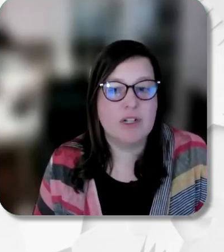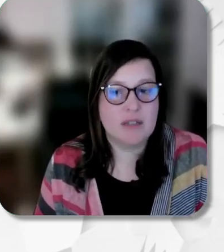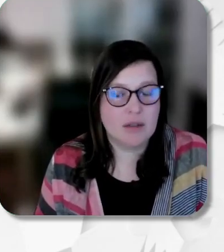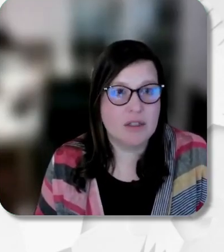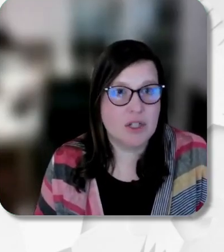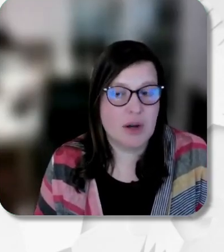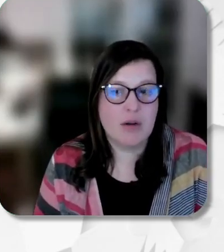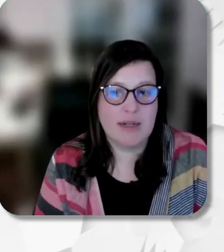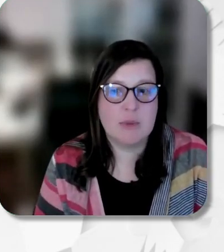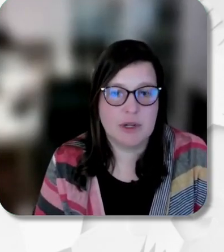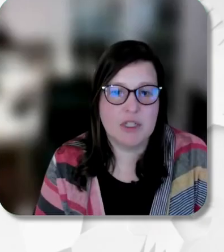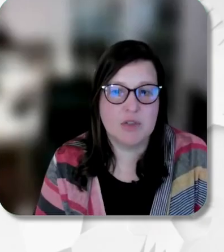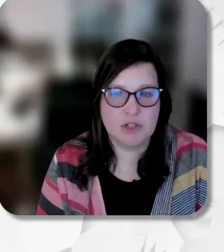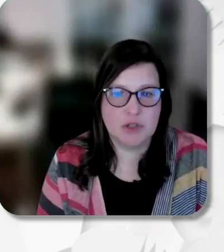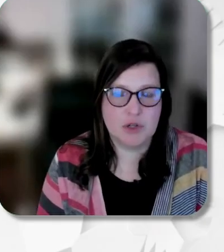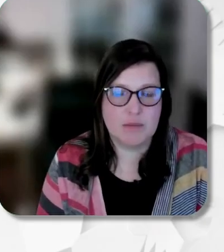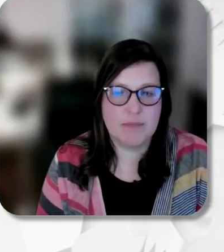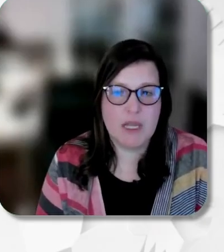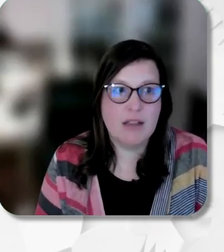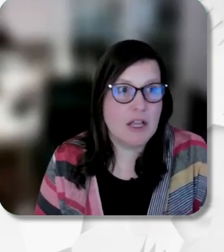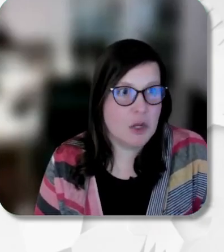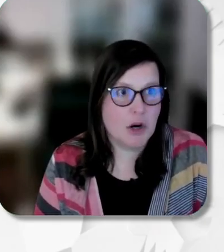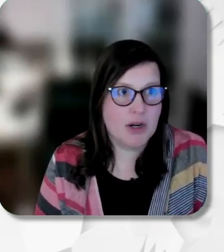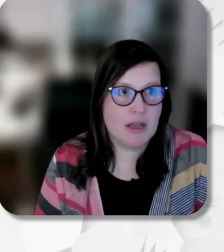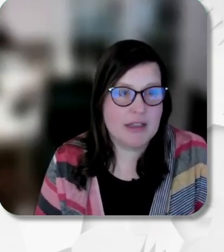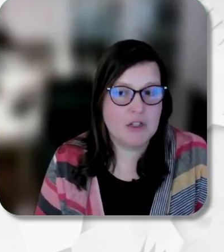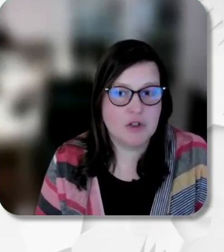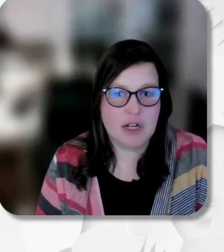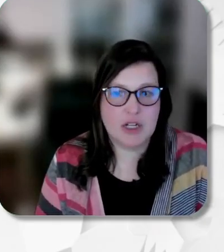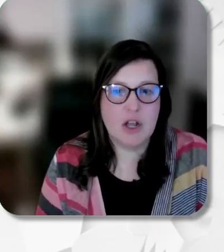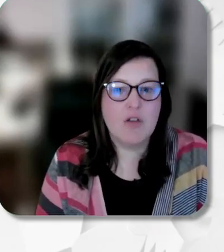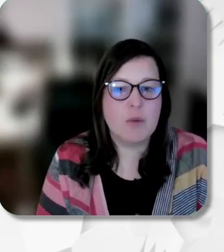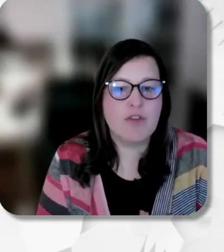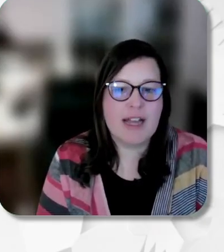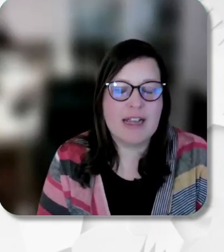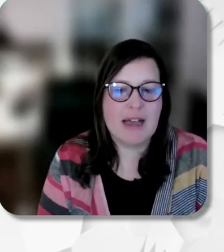when adults curate great experiences for children like you heard in the introduction from providing